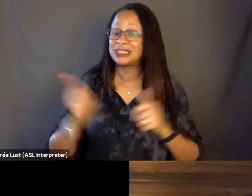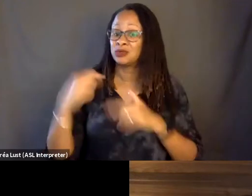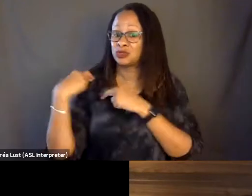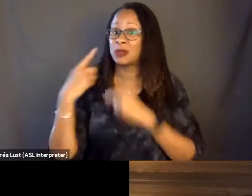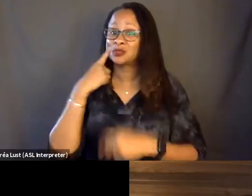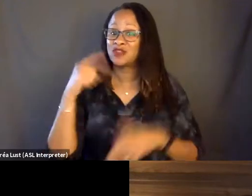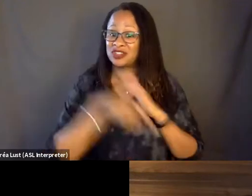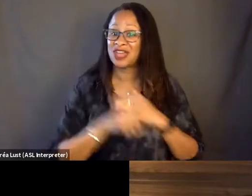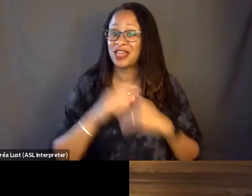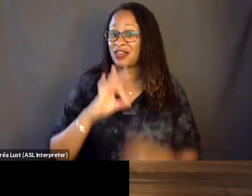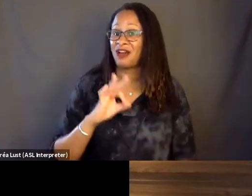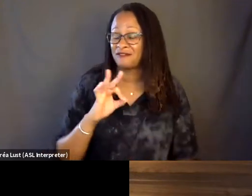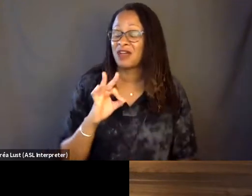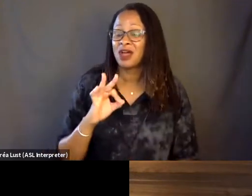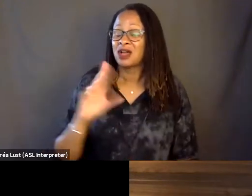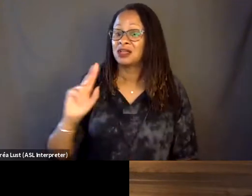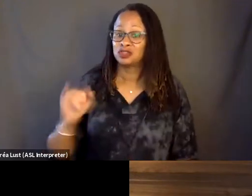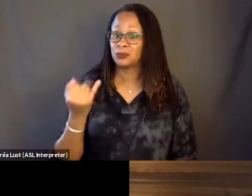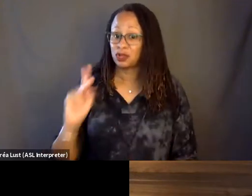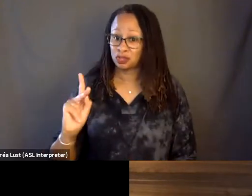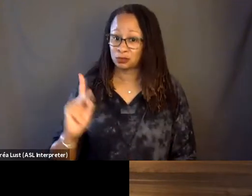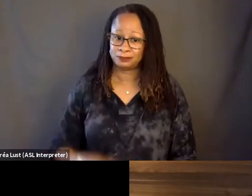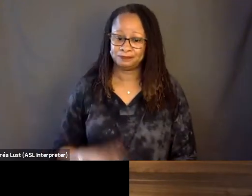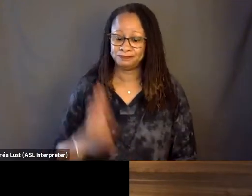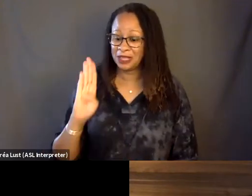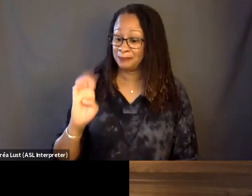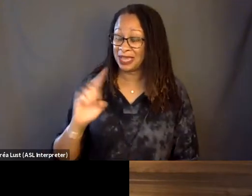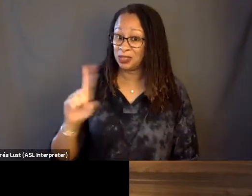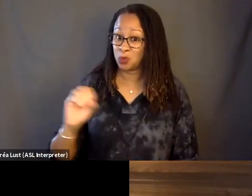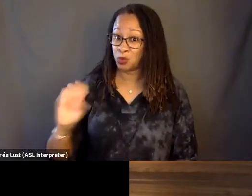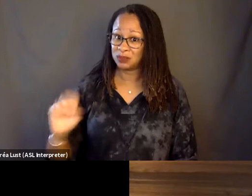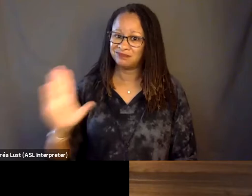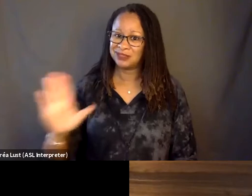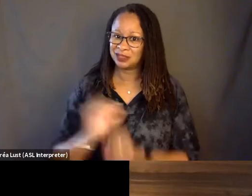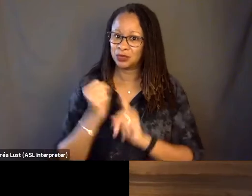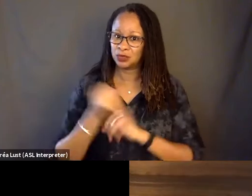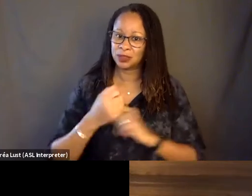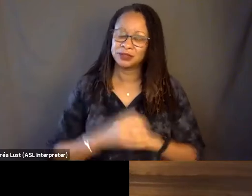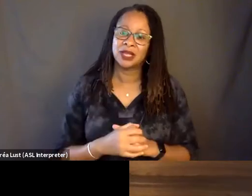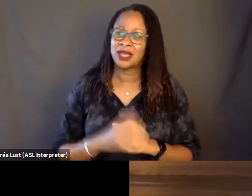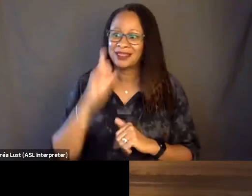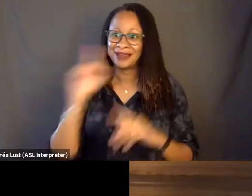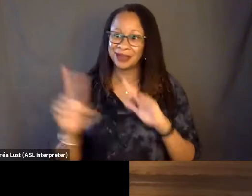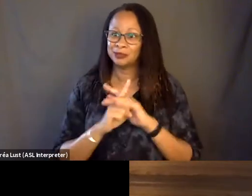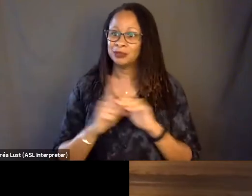Yeah, the Bezos matter came to me about six